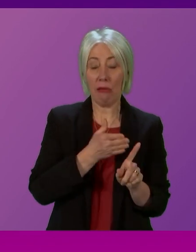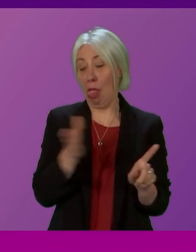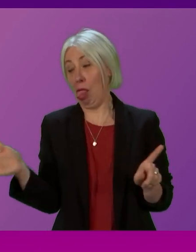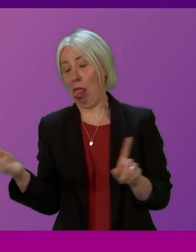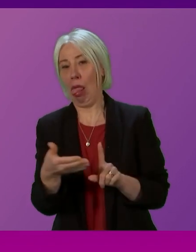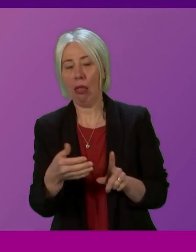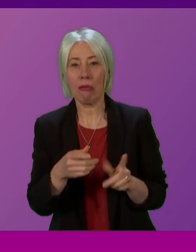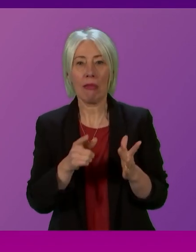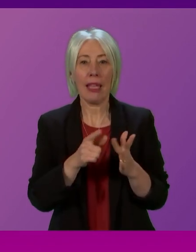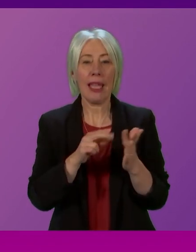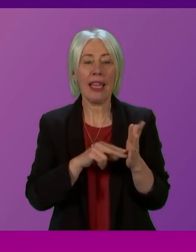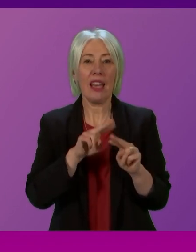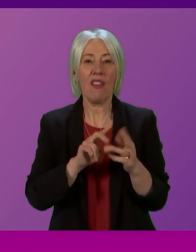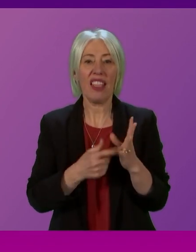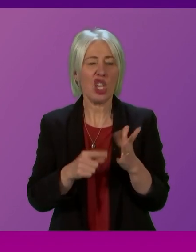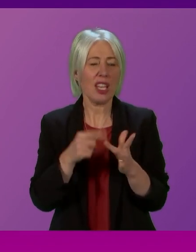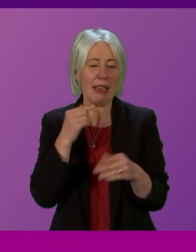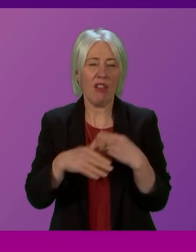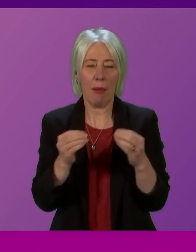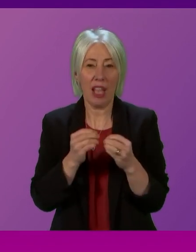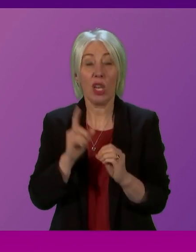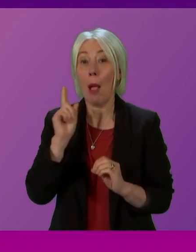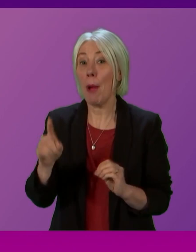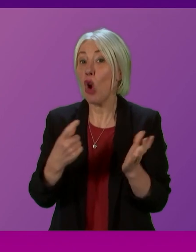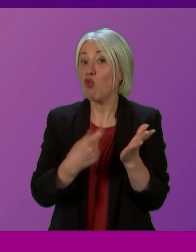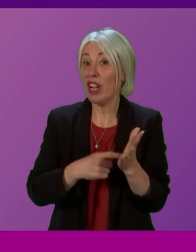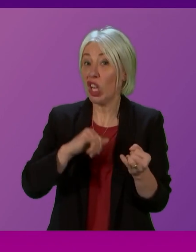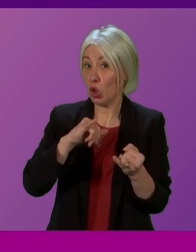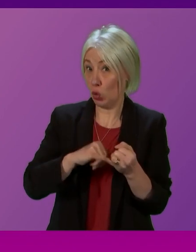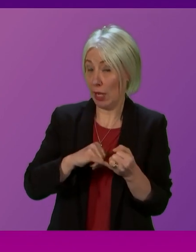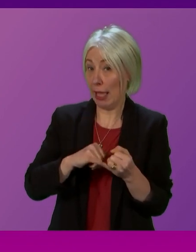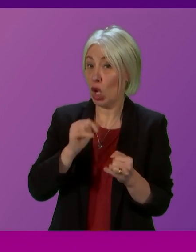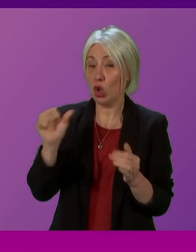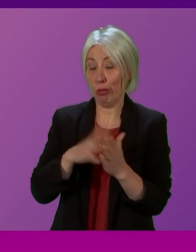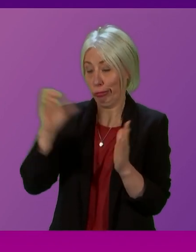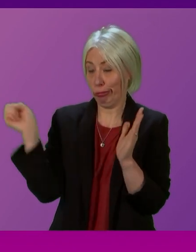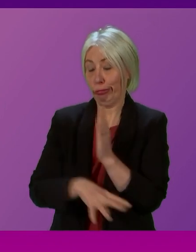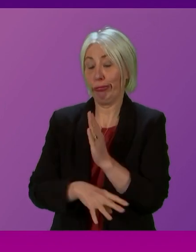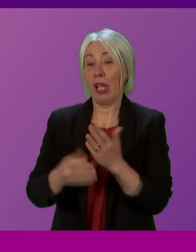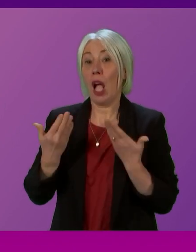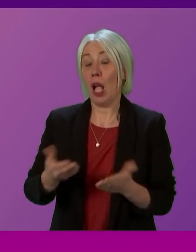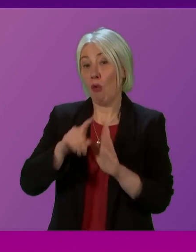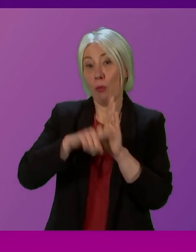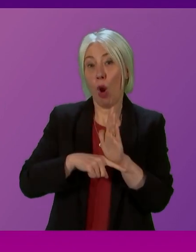Is not it time that Rishi Sunak ditched his current policy of austerity to tackle the